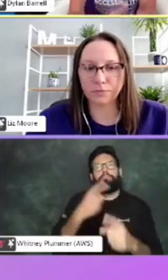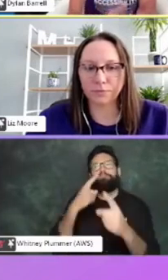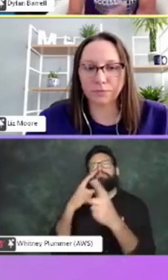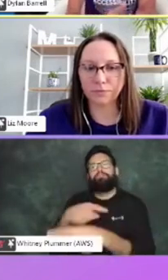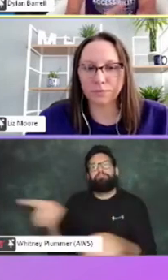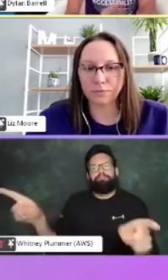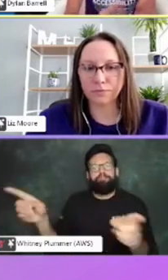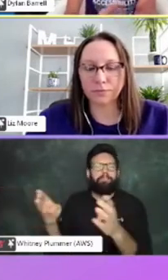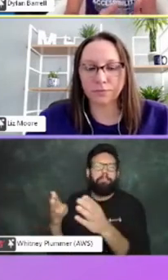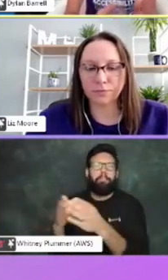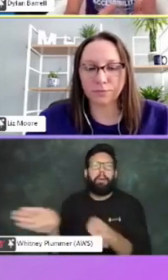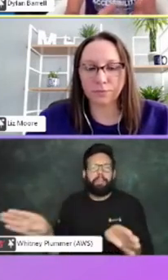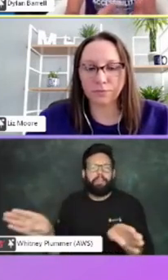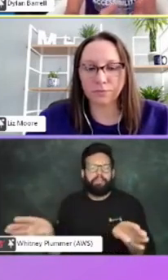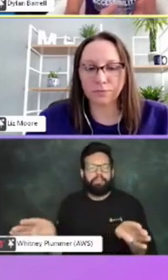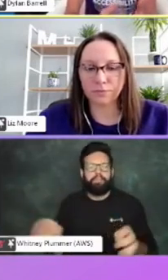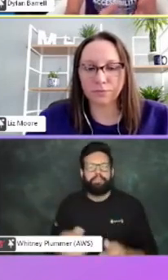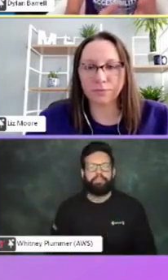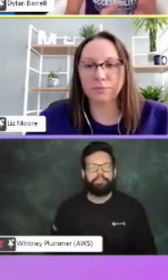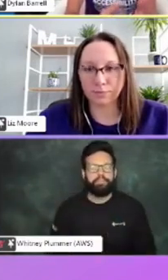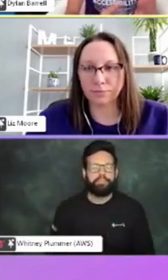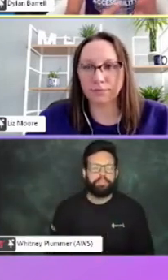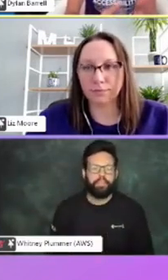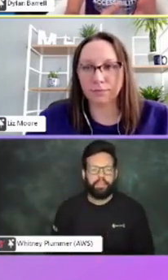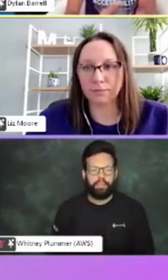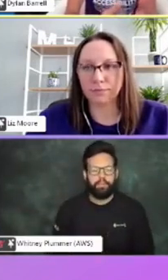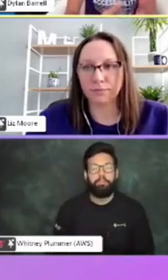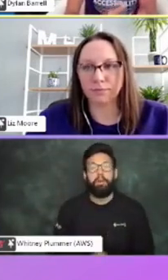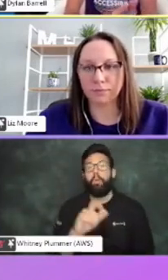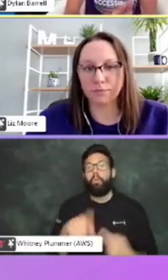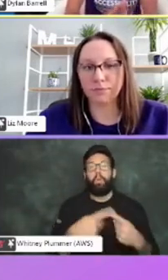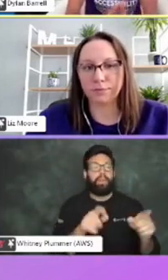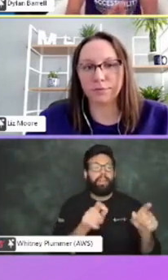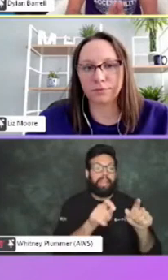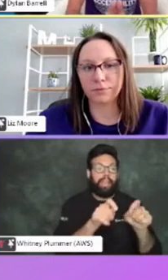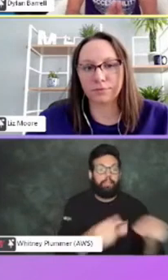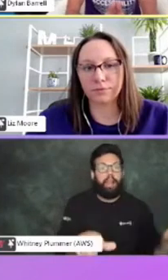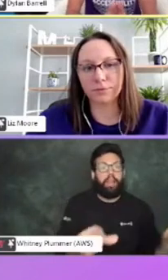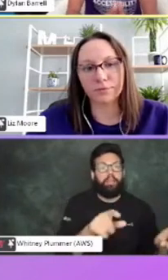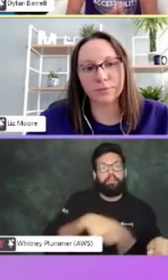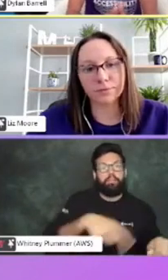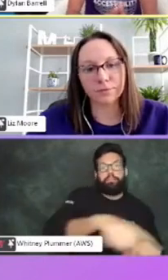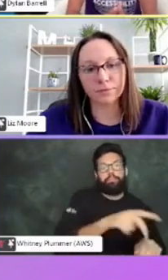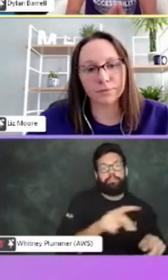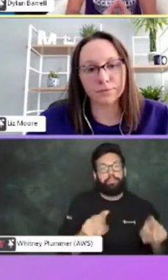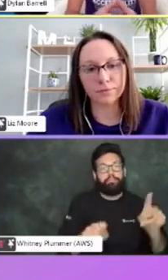that the release becomes available to users. So that's definitely something I would consider